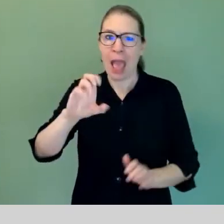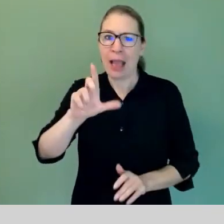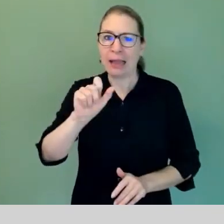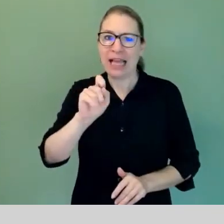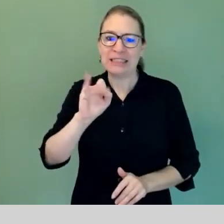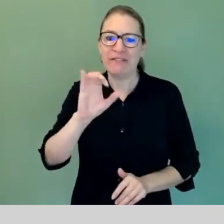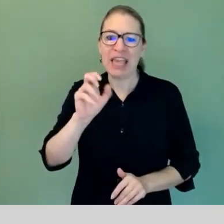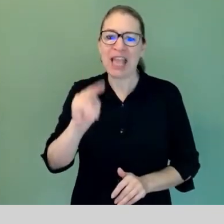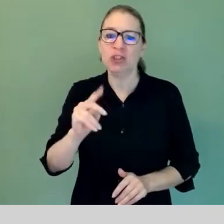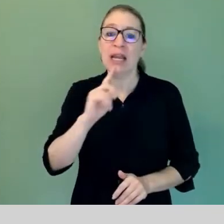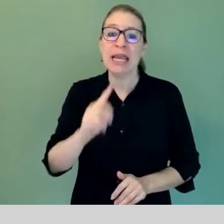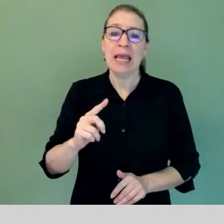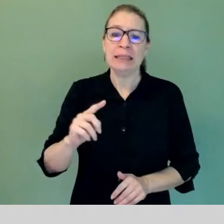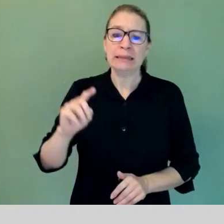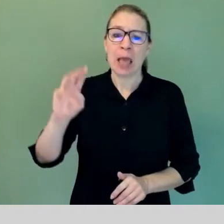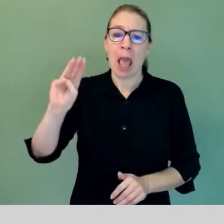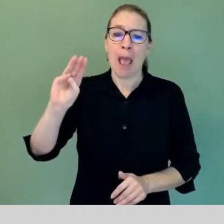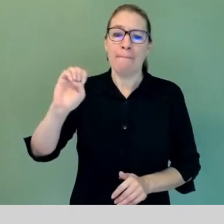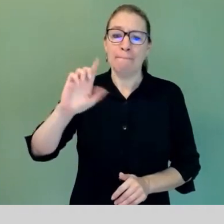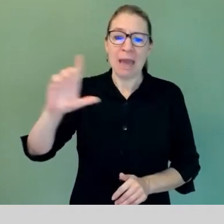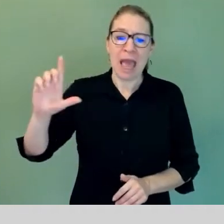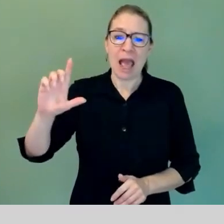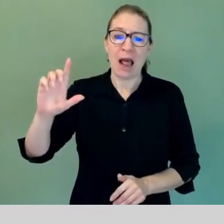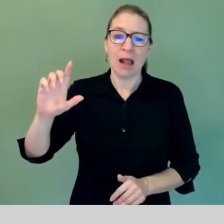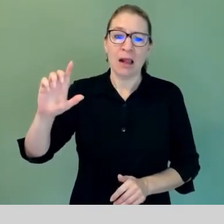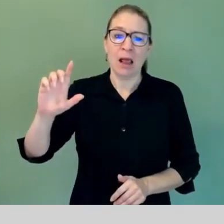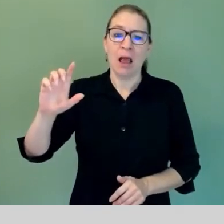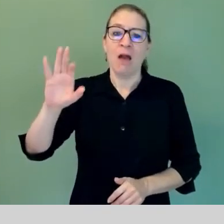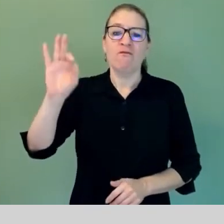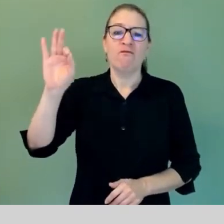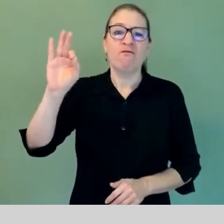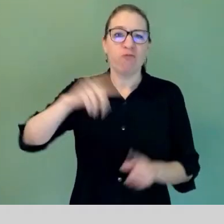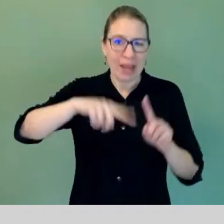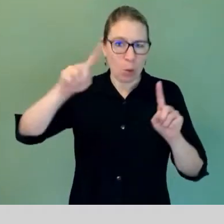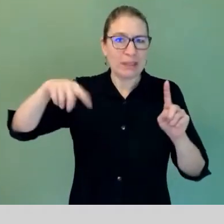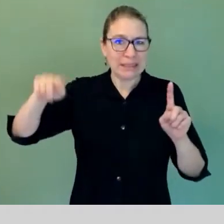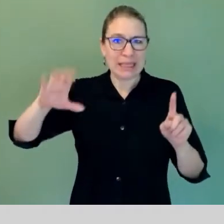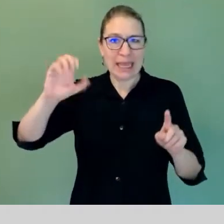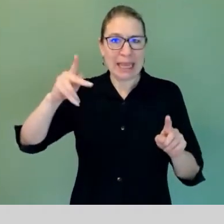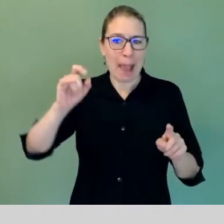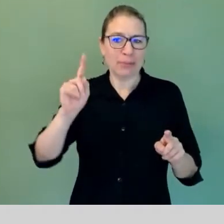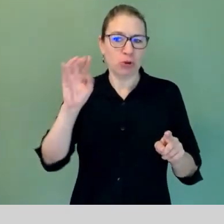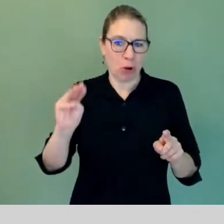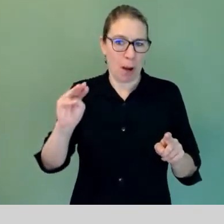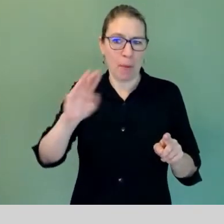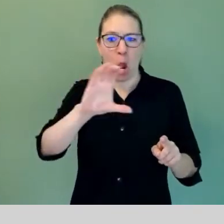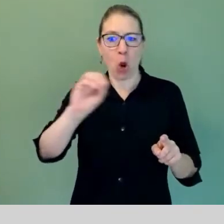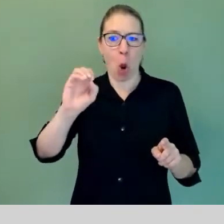is the Mel Frequency Cepstral Coefficients. Essentially, if you see how the filter looks like,